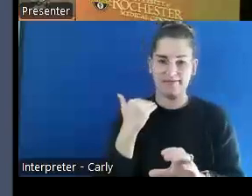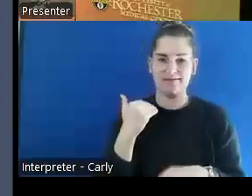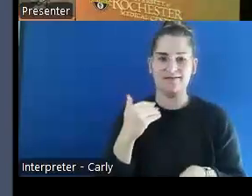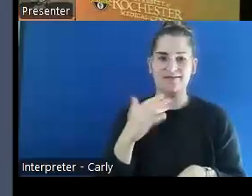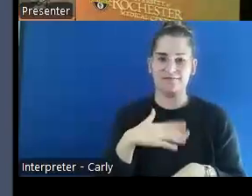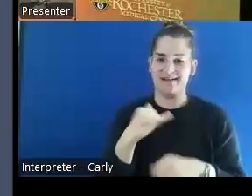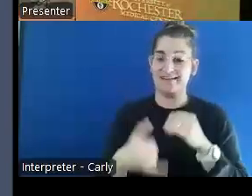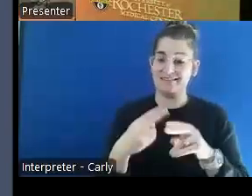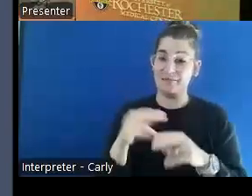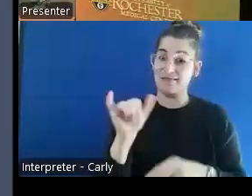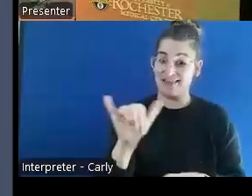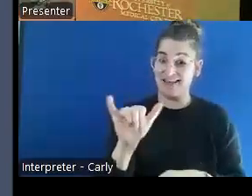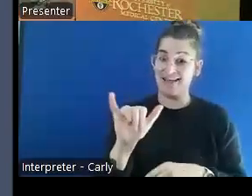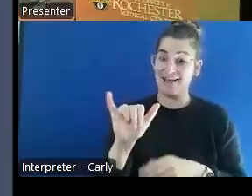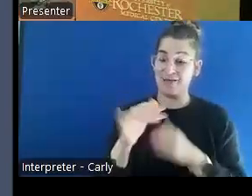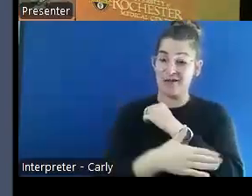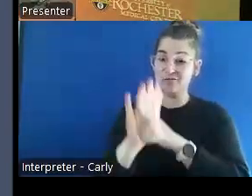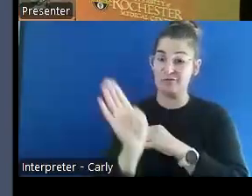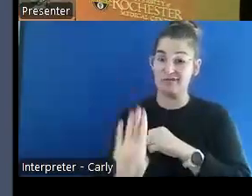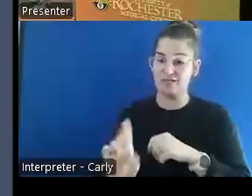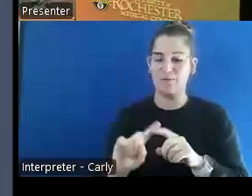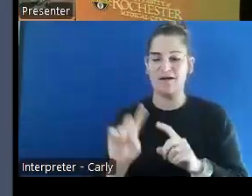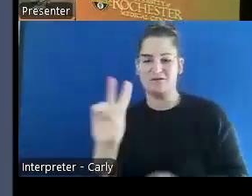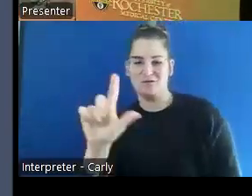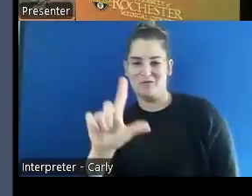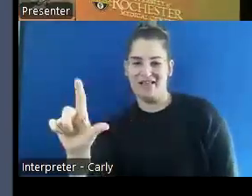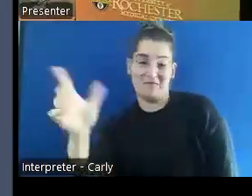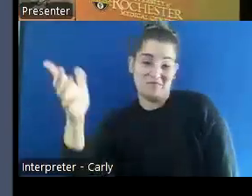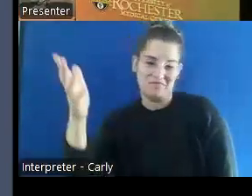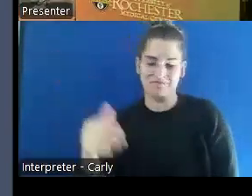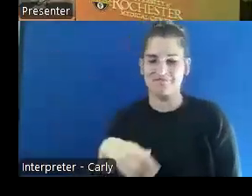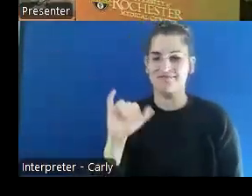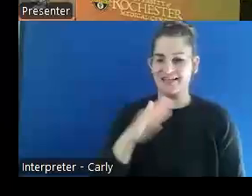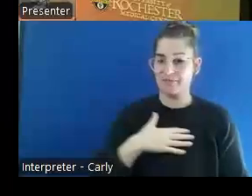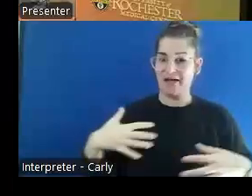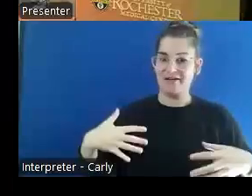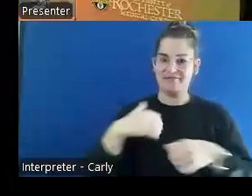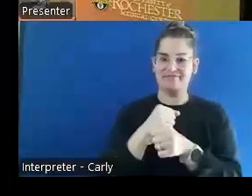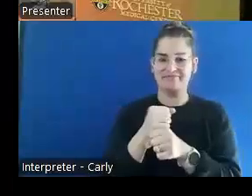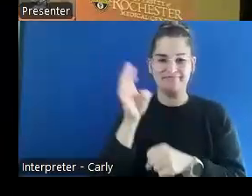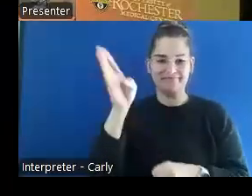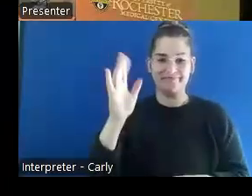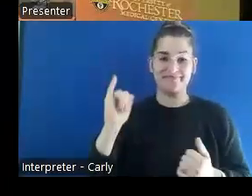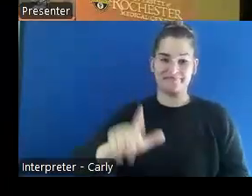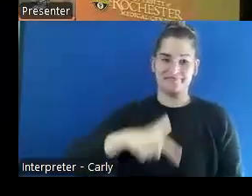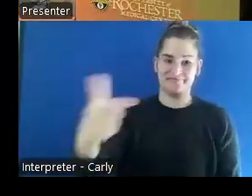two L's for whatever reason um all right that's my little Spiel I will hand it off to Elaine my